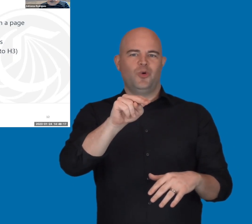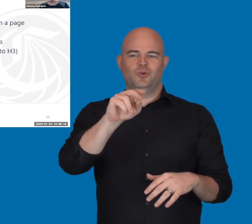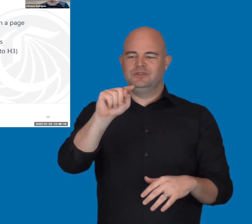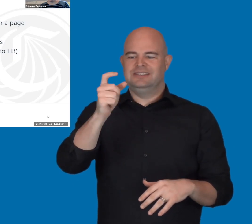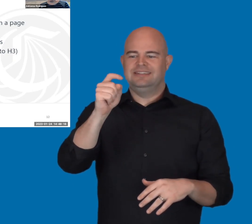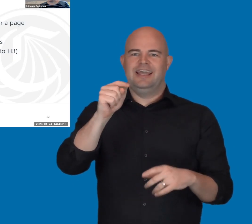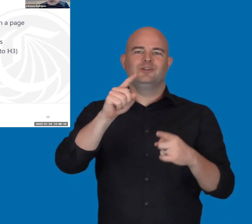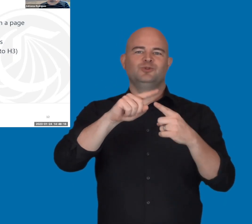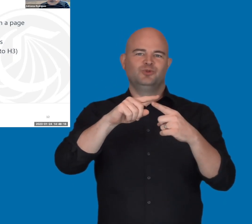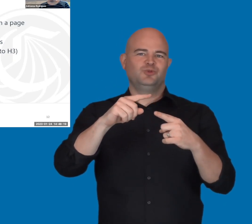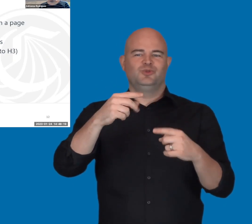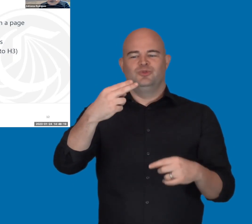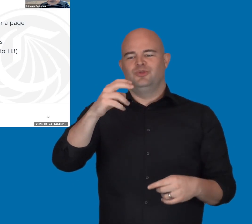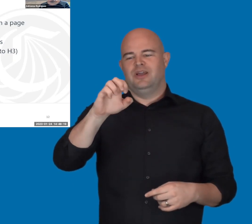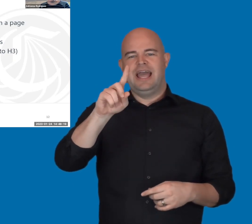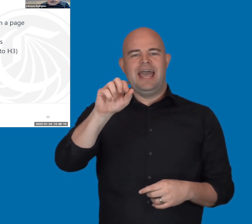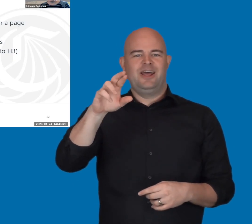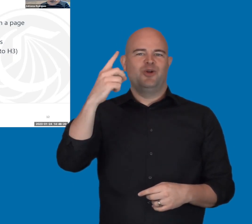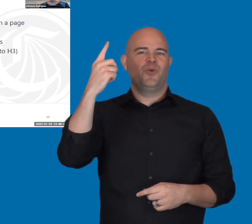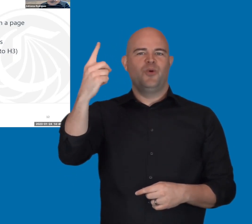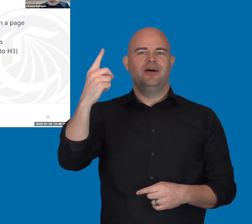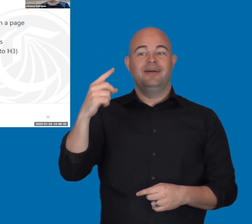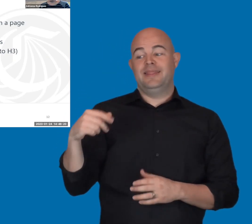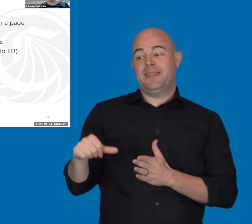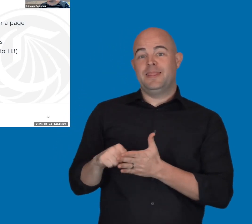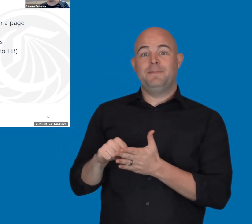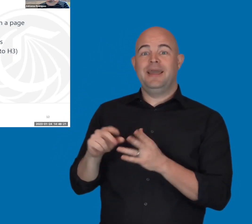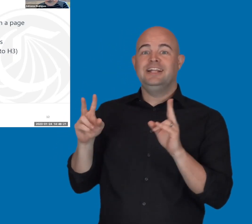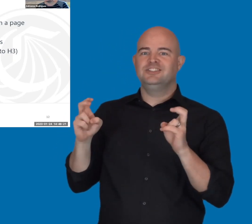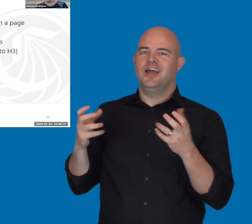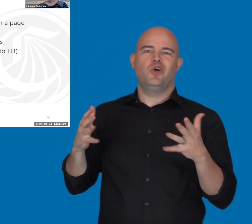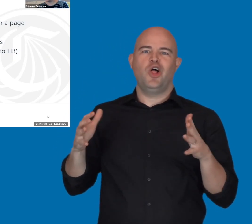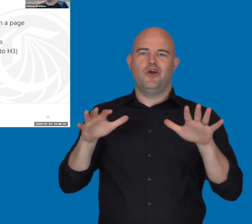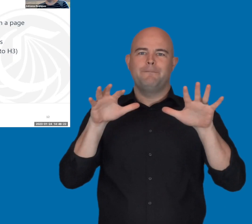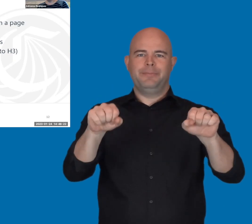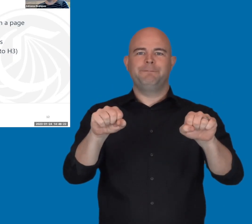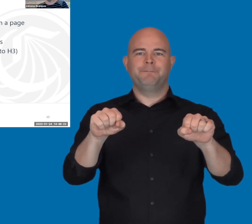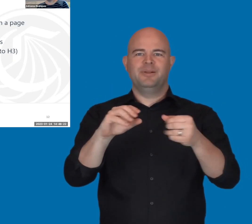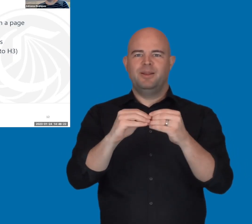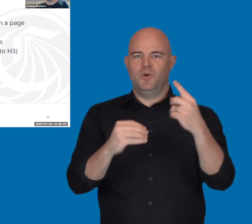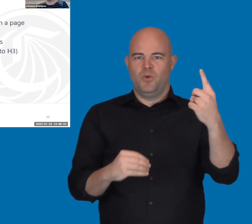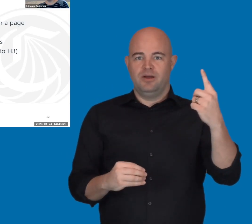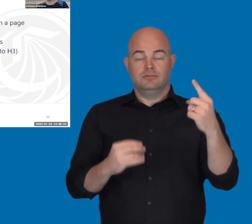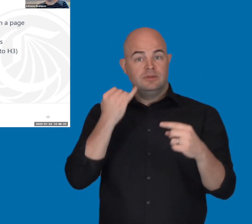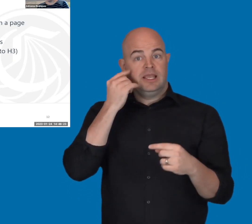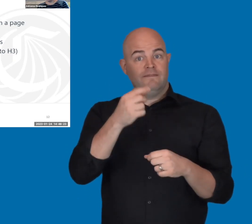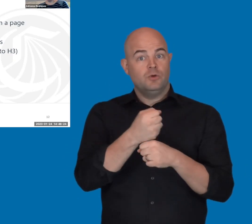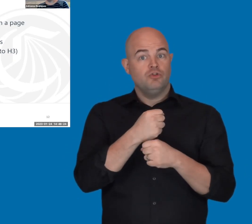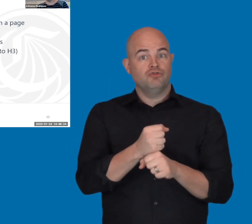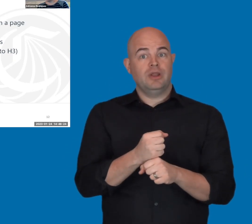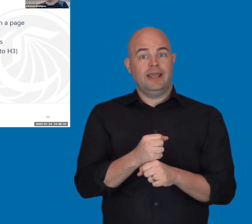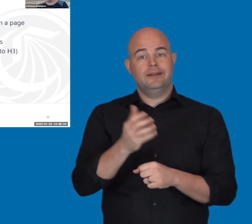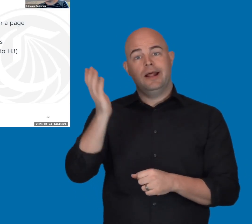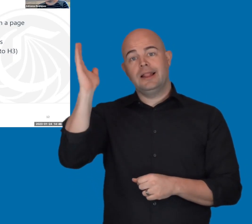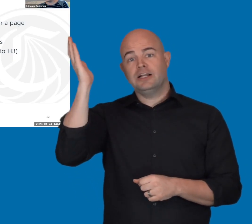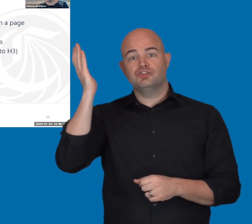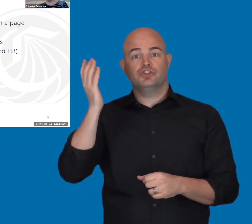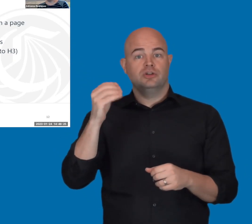So, Header 1 is already taken by that page title in Canvas. So, if you're creating say a lecture in Canvas,